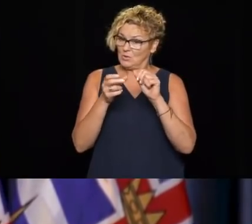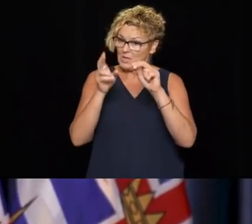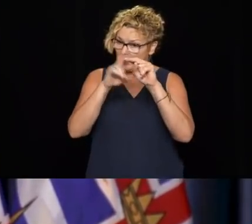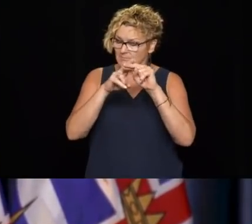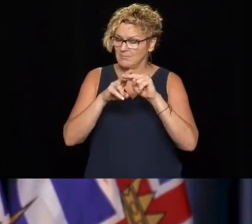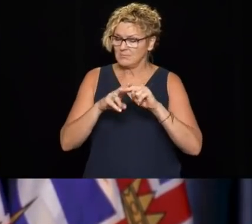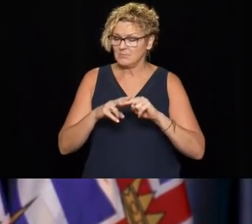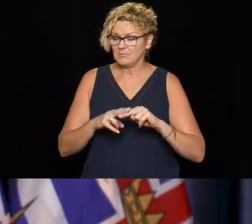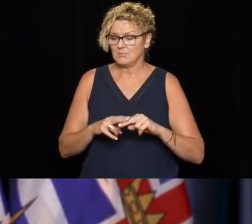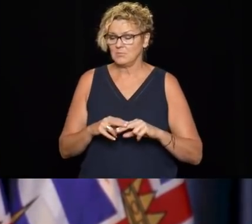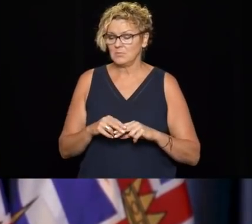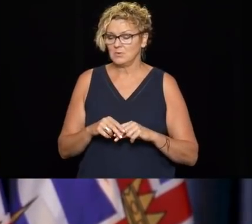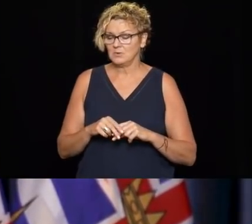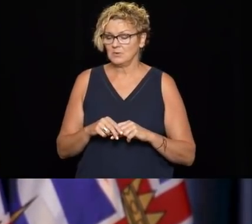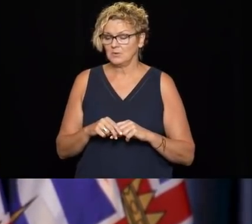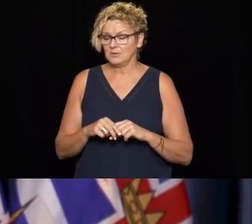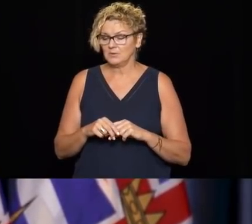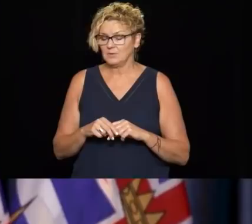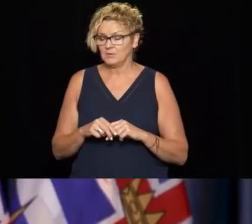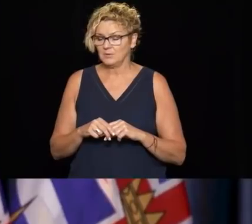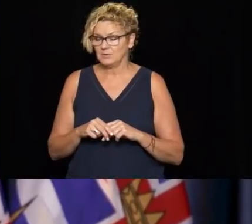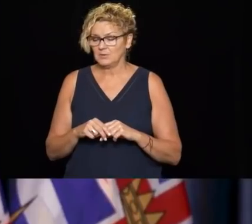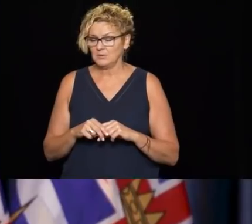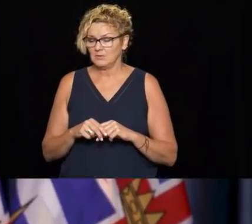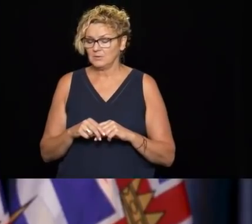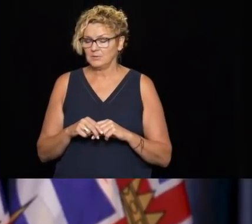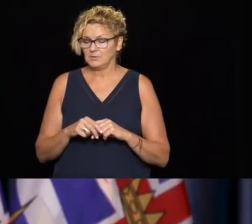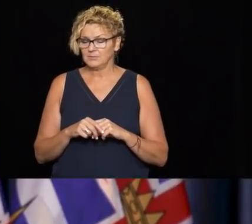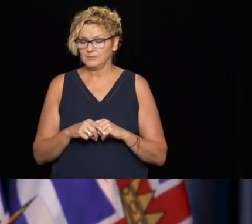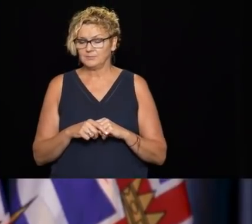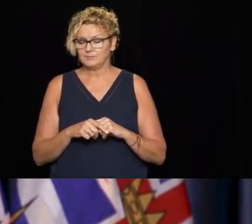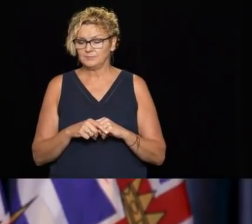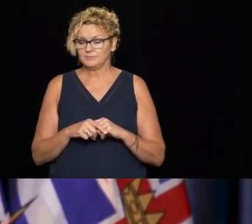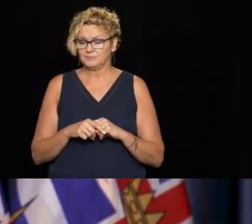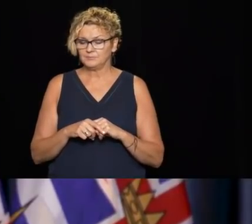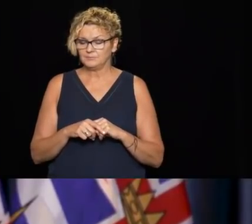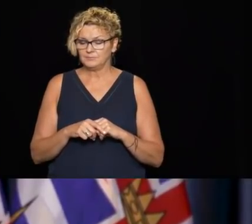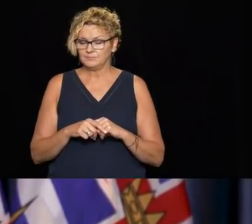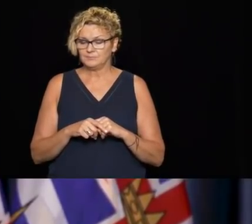of the fall and winter plan that you just announced is driven